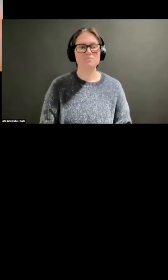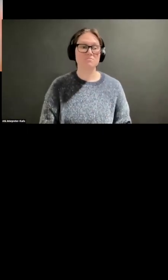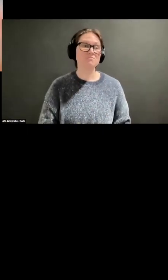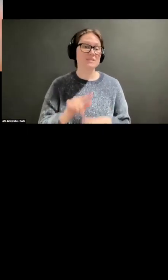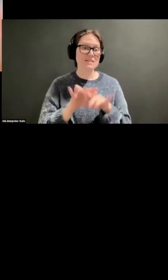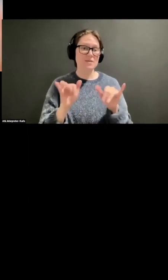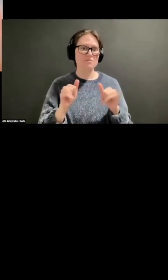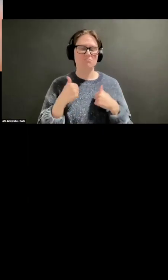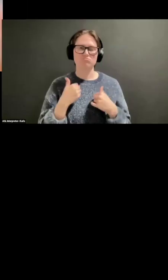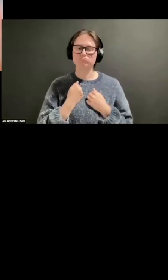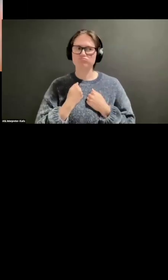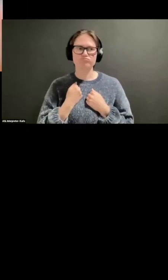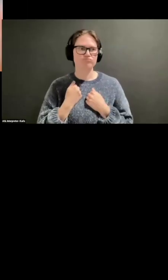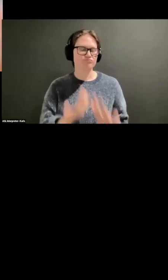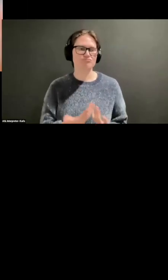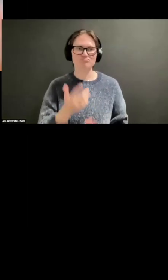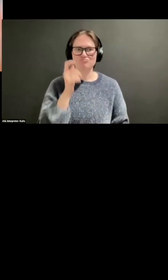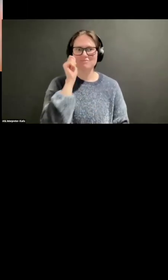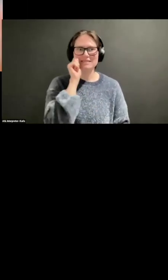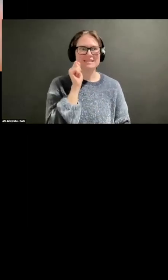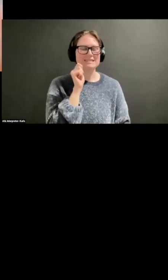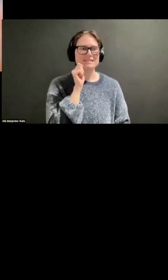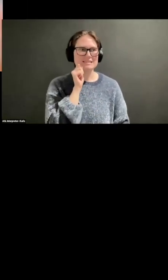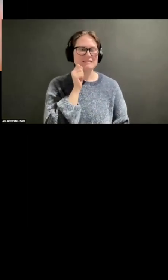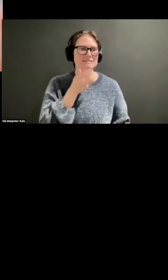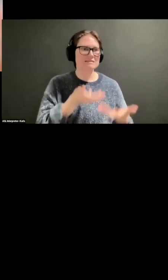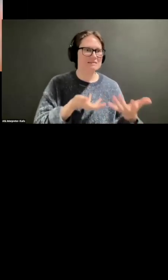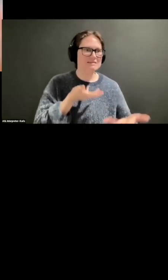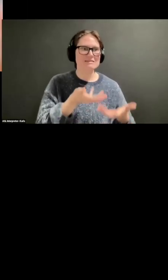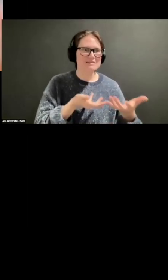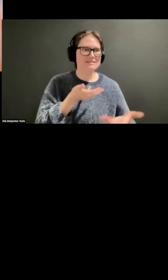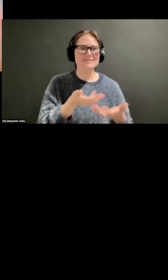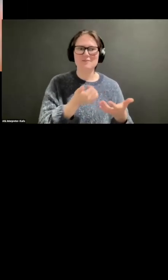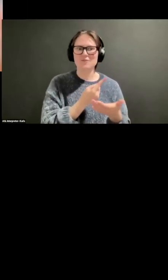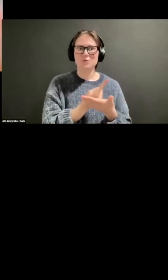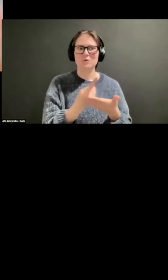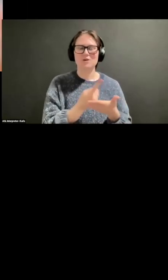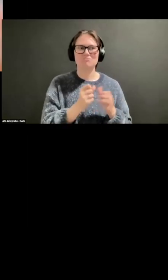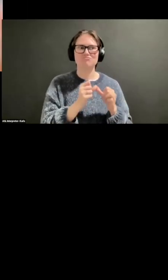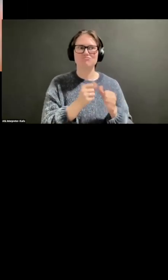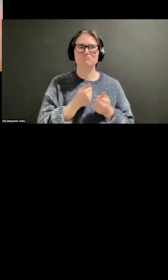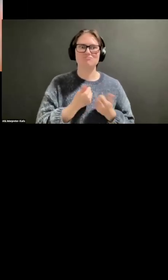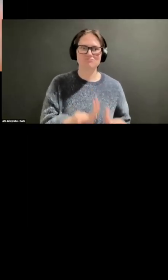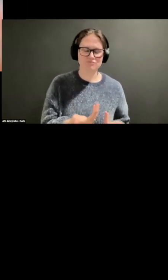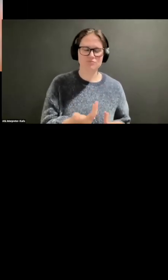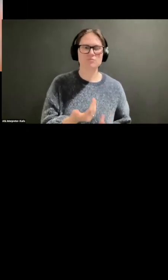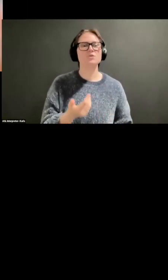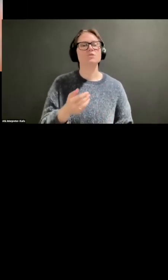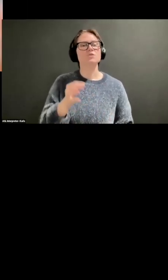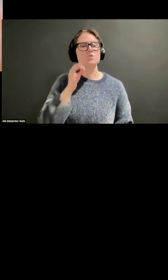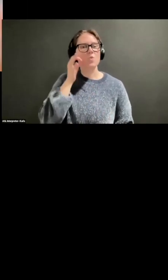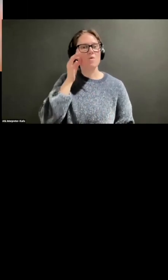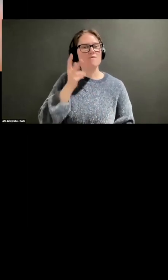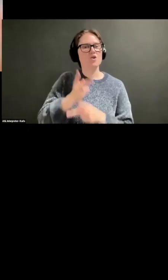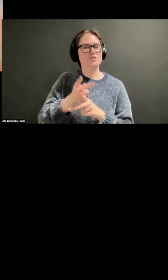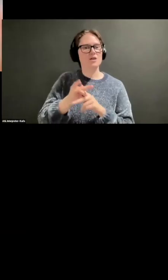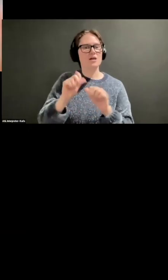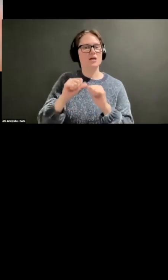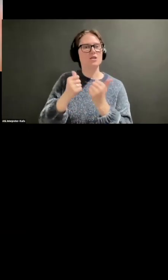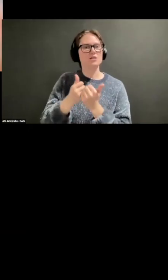the teenage stuff after a few weeks and so I let my foster care agency placement worker know I was going